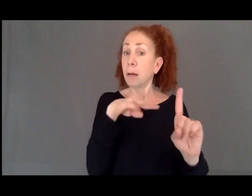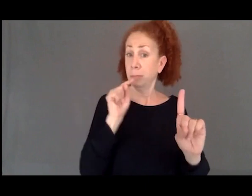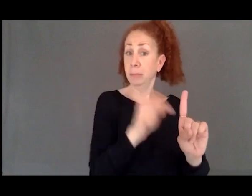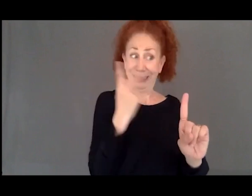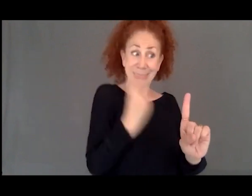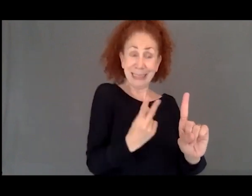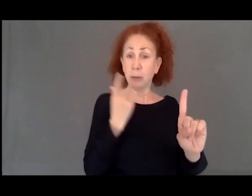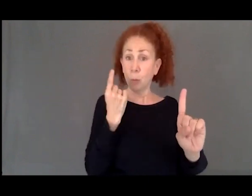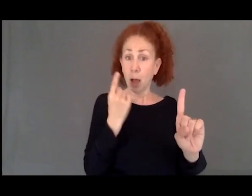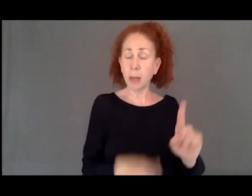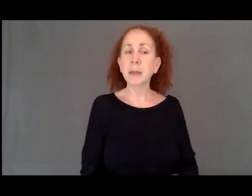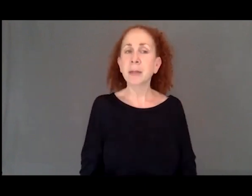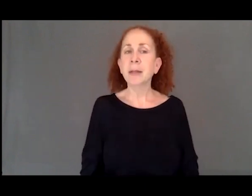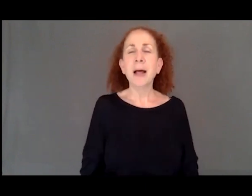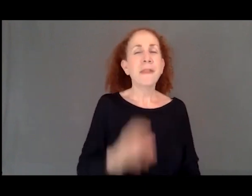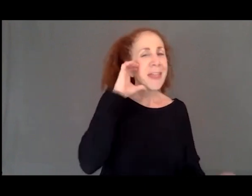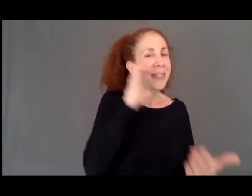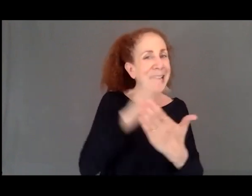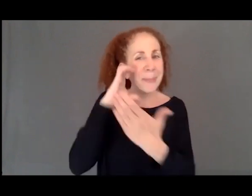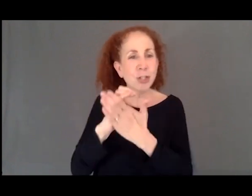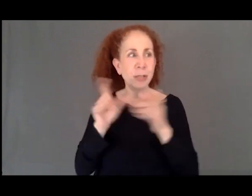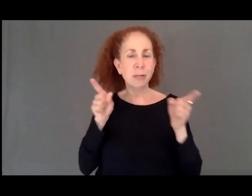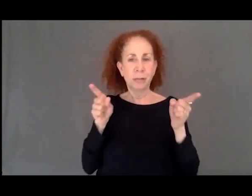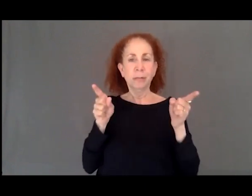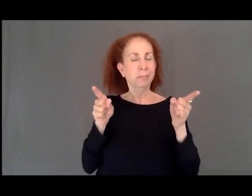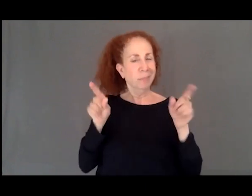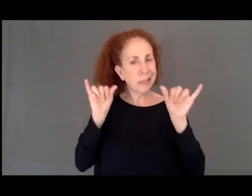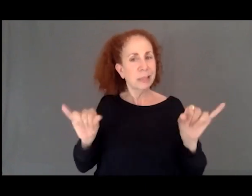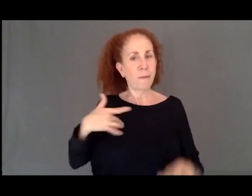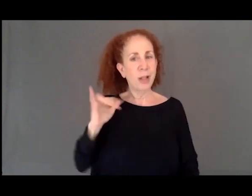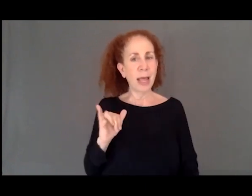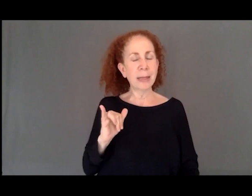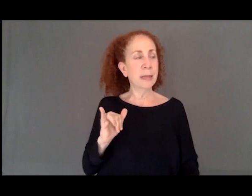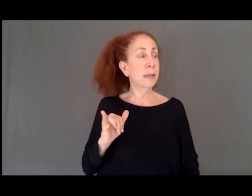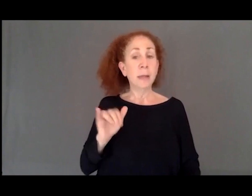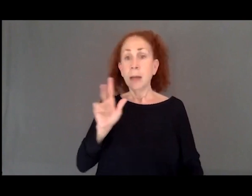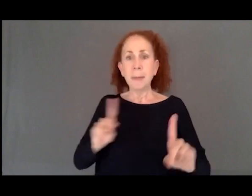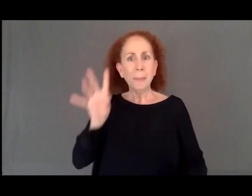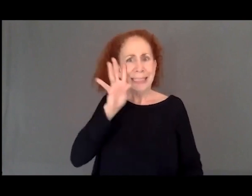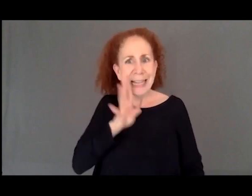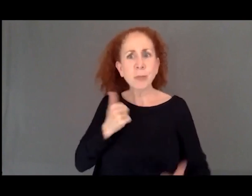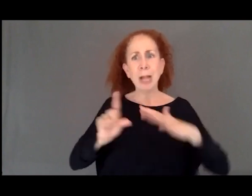It's partly the fact that the images are similar, obviously, of desperate people trying to get their way out of these countries.